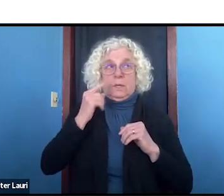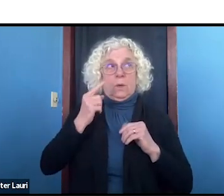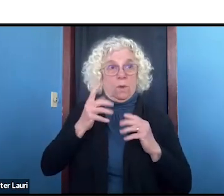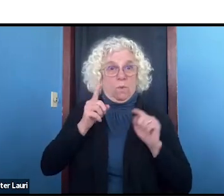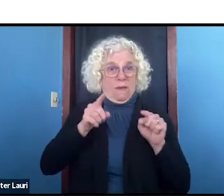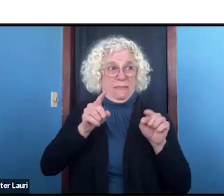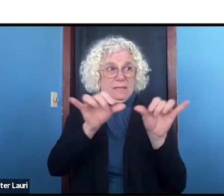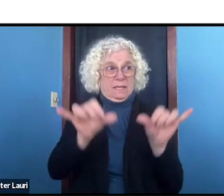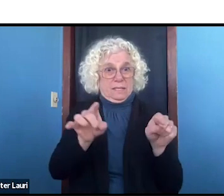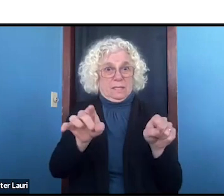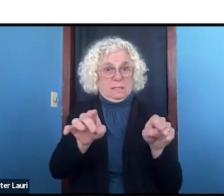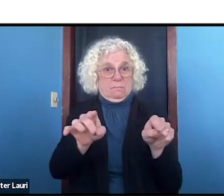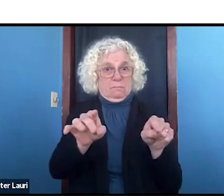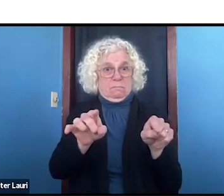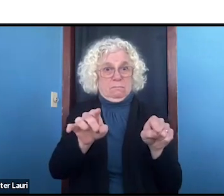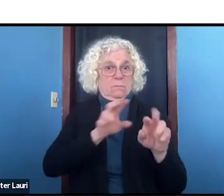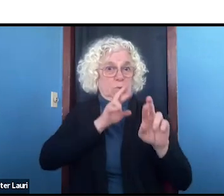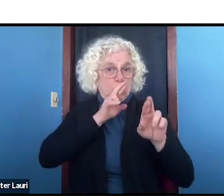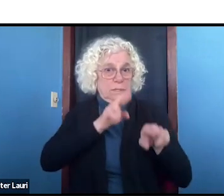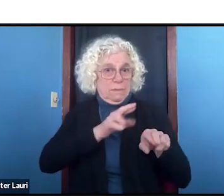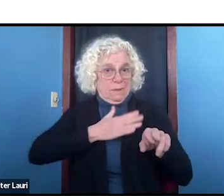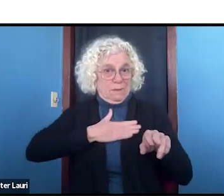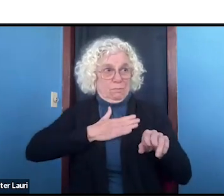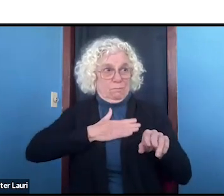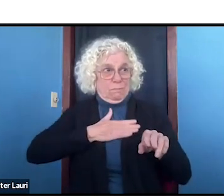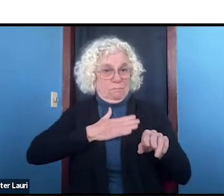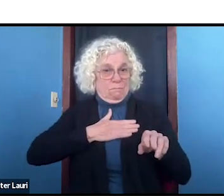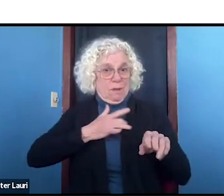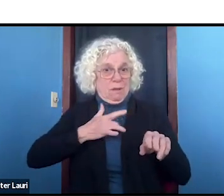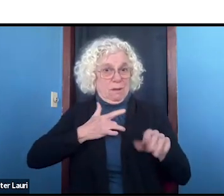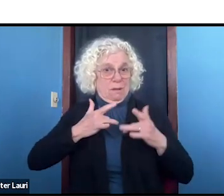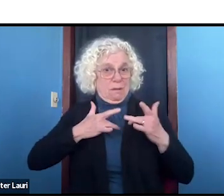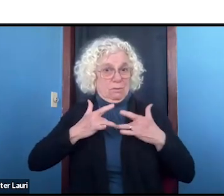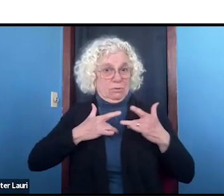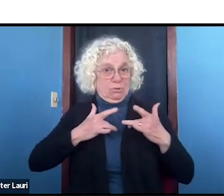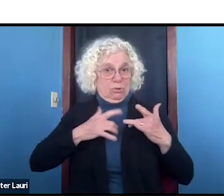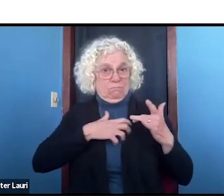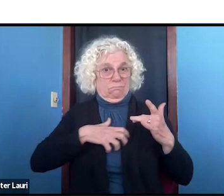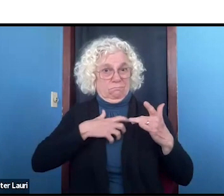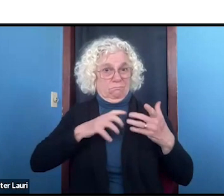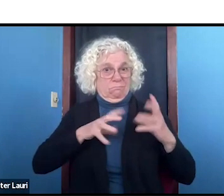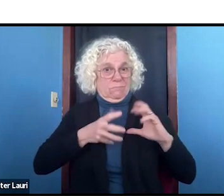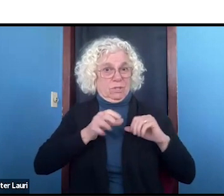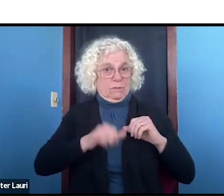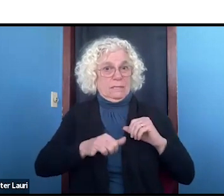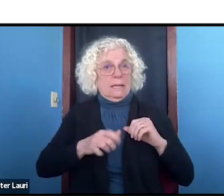to respond to the emotional distress to relieve those physical signs and symptoms,